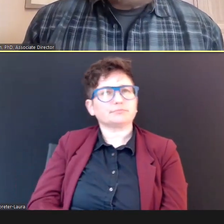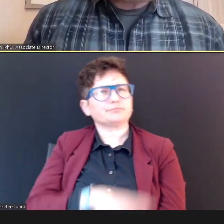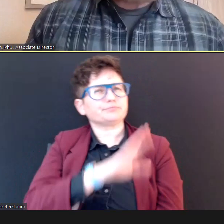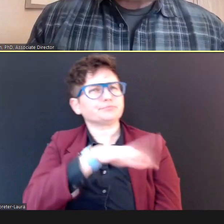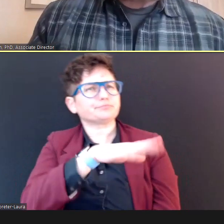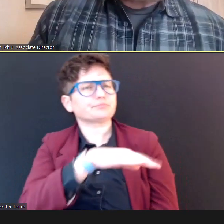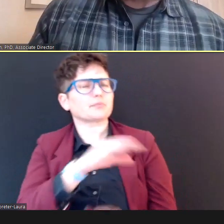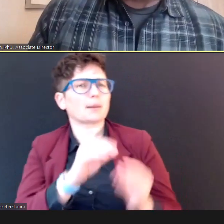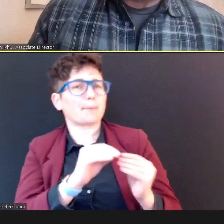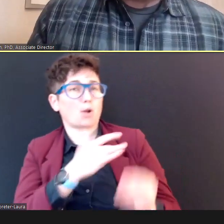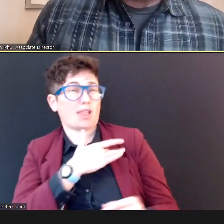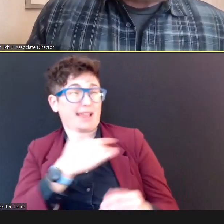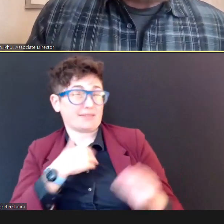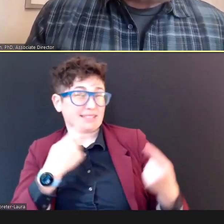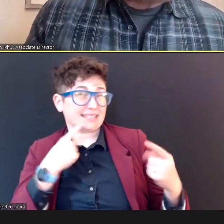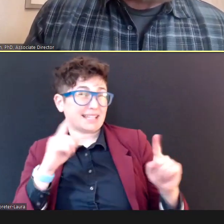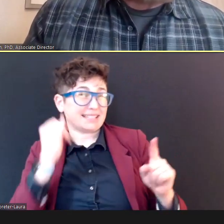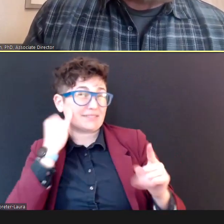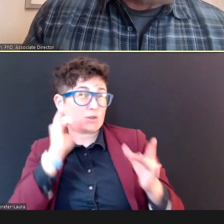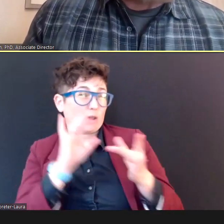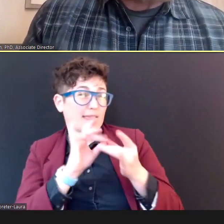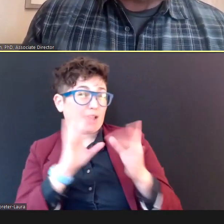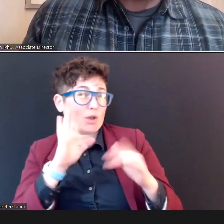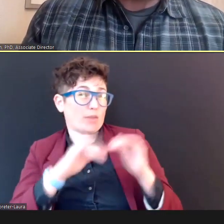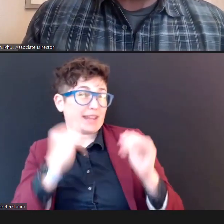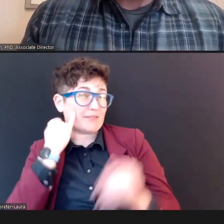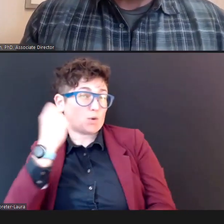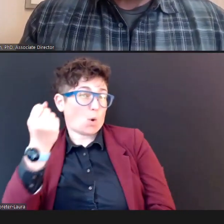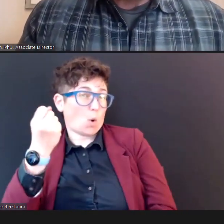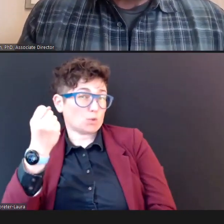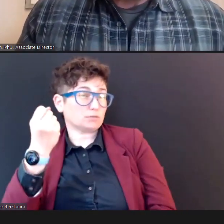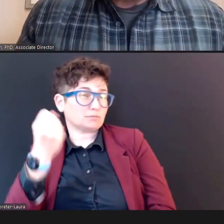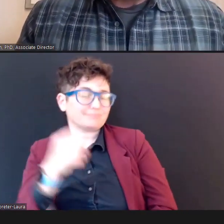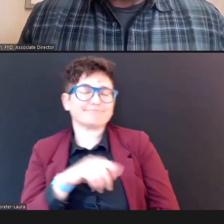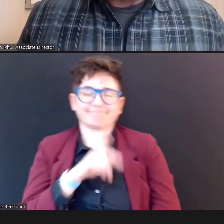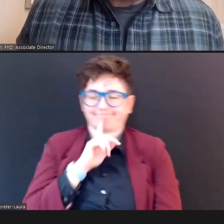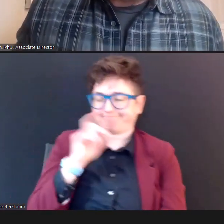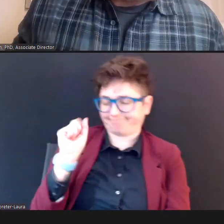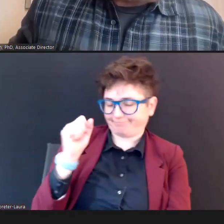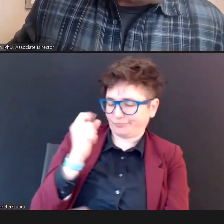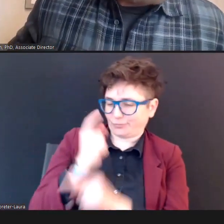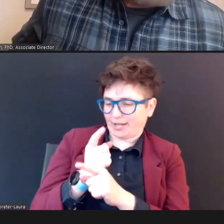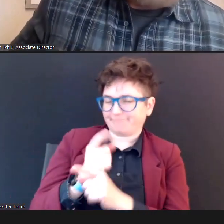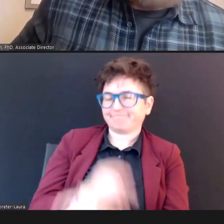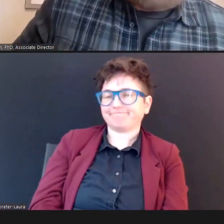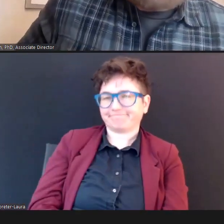have success if you let go than if you